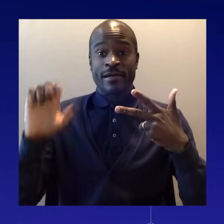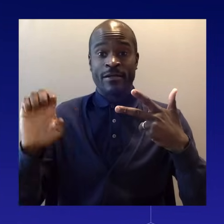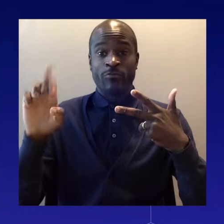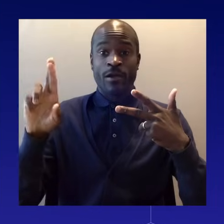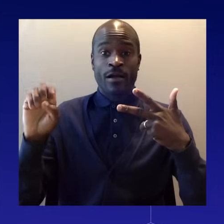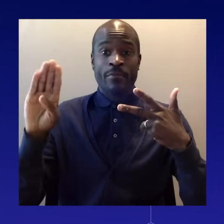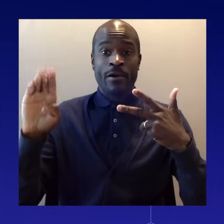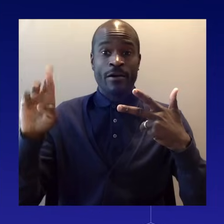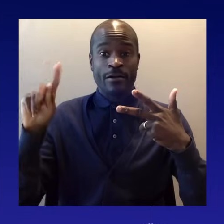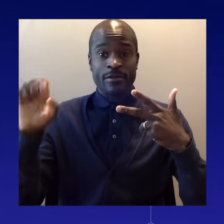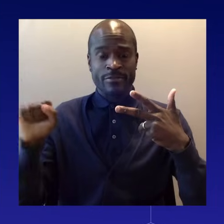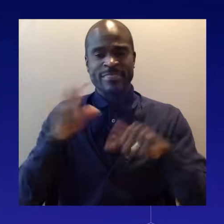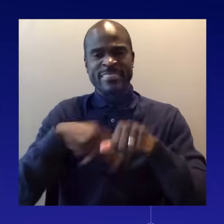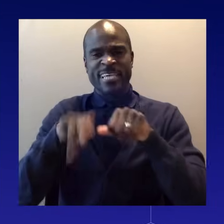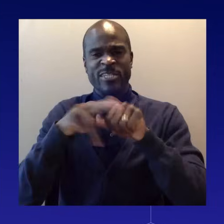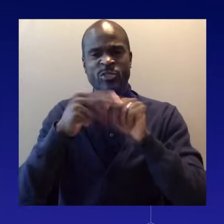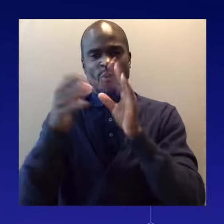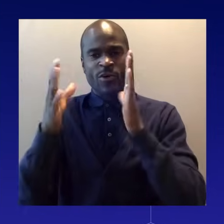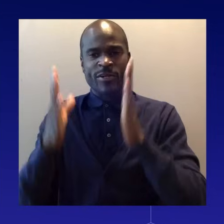Health Alliance for Chemical Policy Reform.